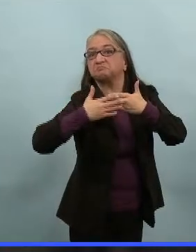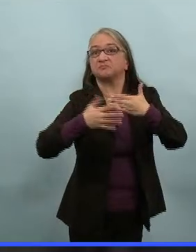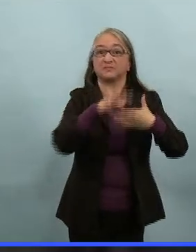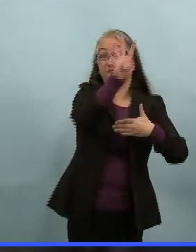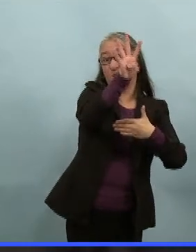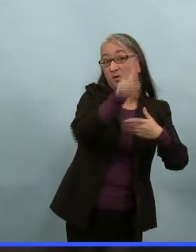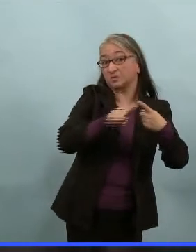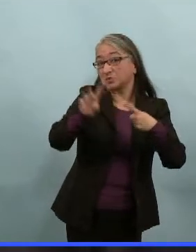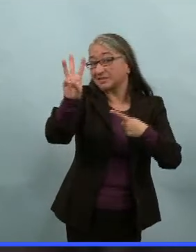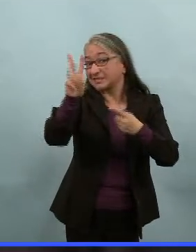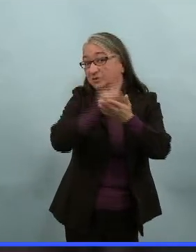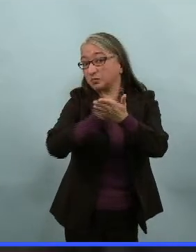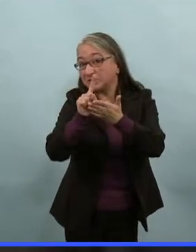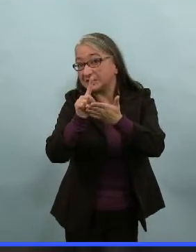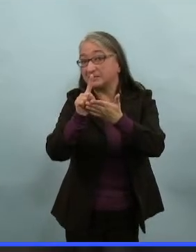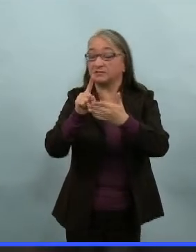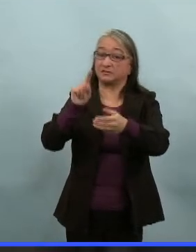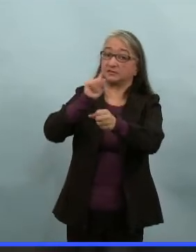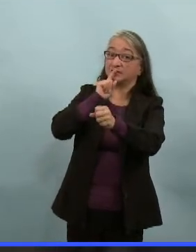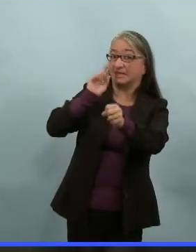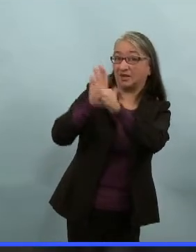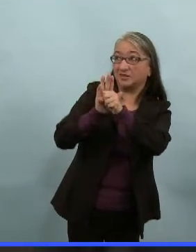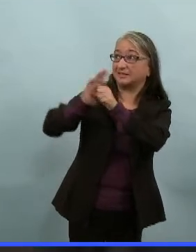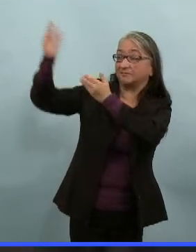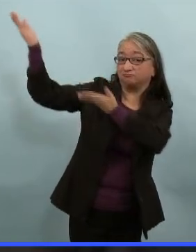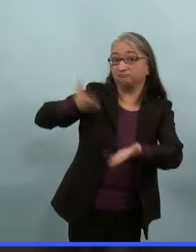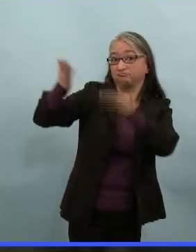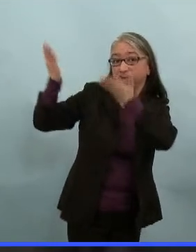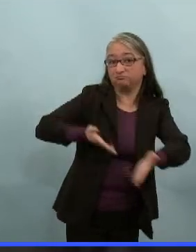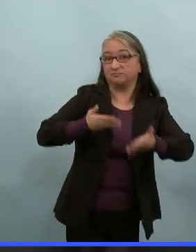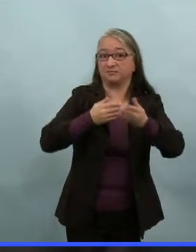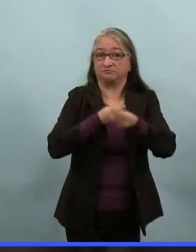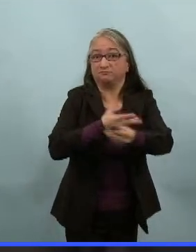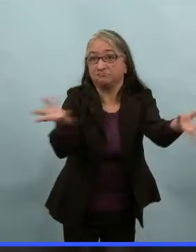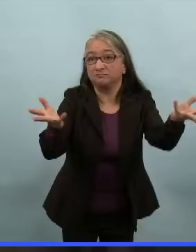well uh so we do anticipate another half million tests going out this week as well and next week